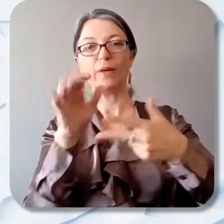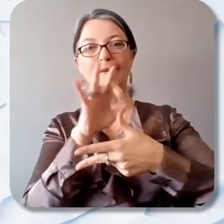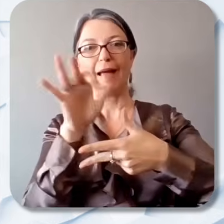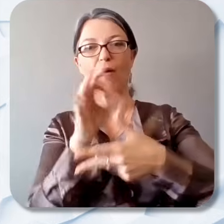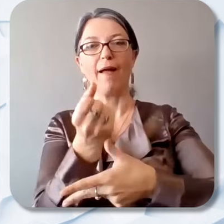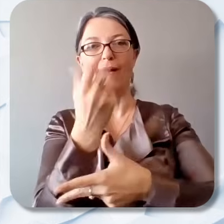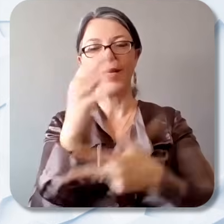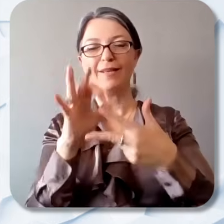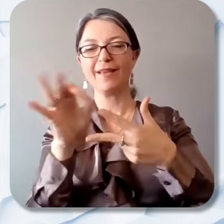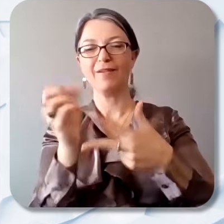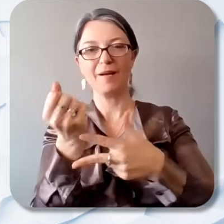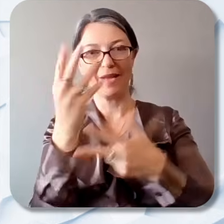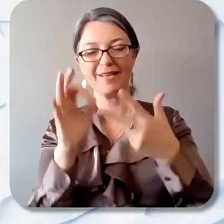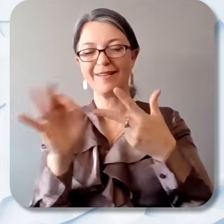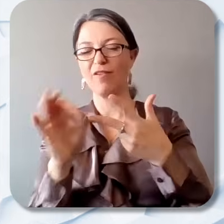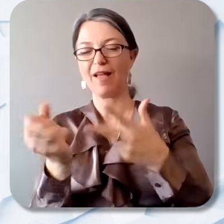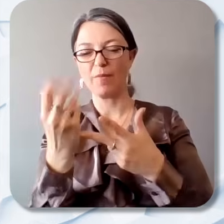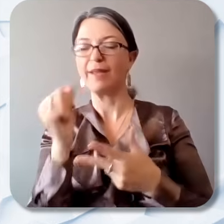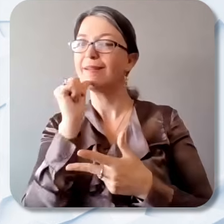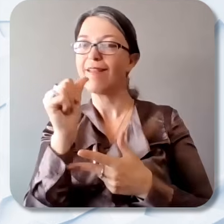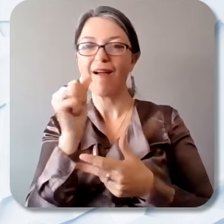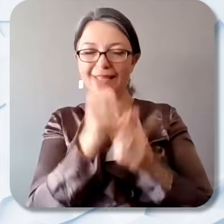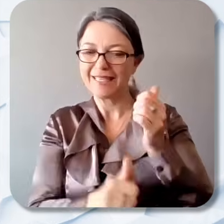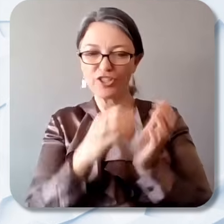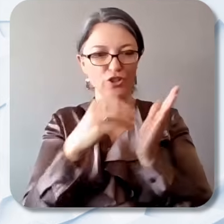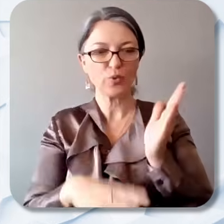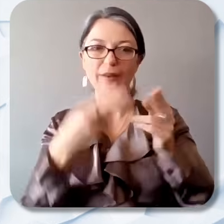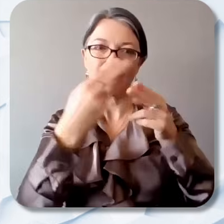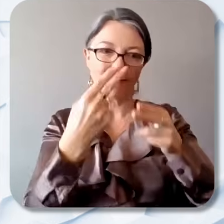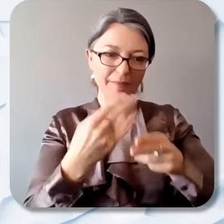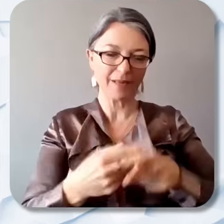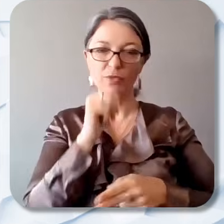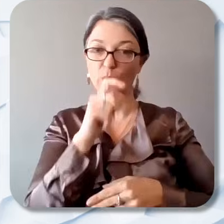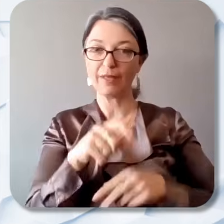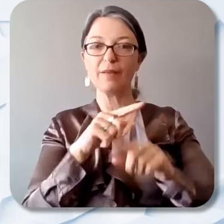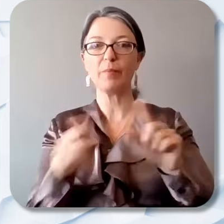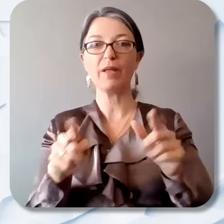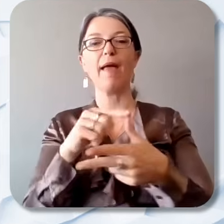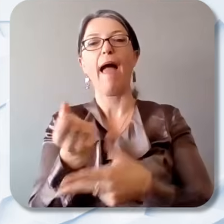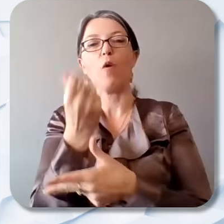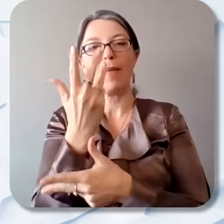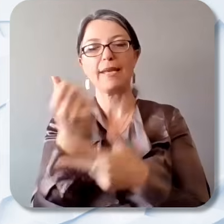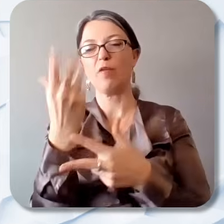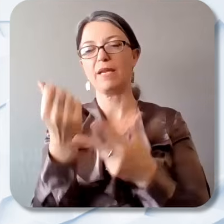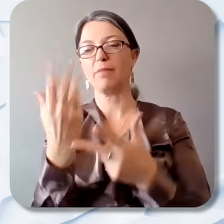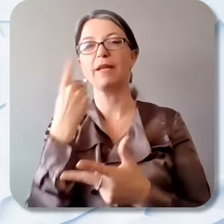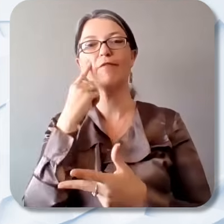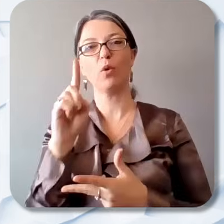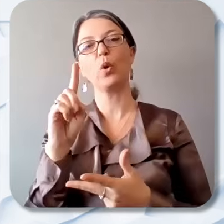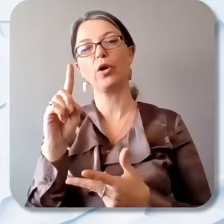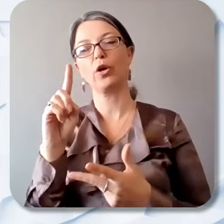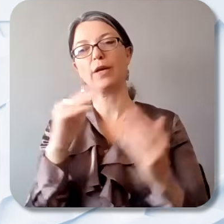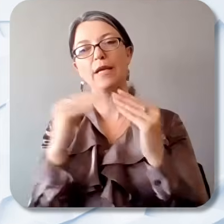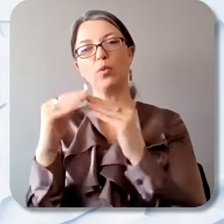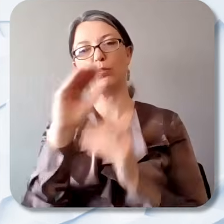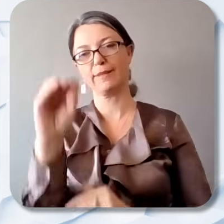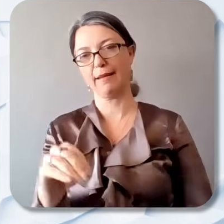So not each student, but the number of students within the range.